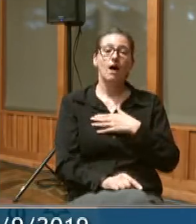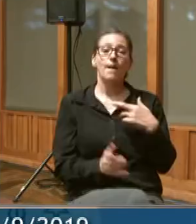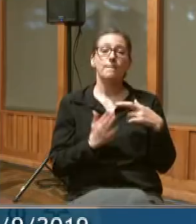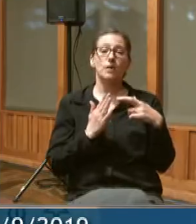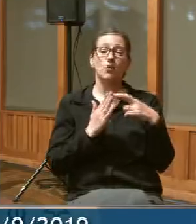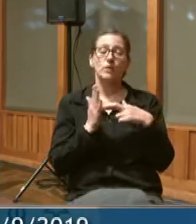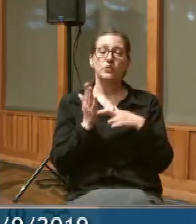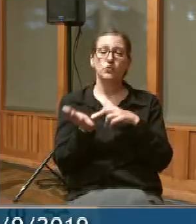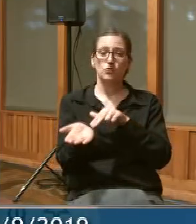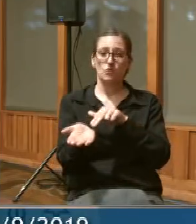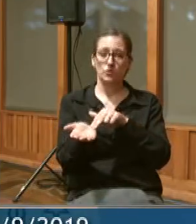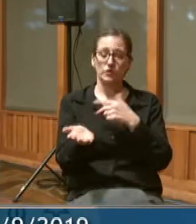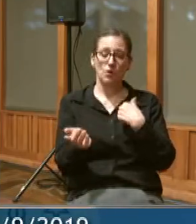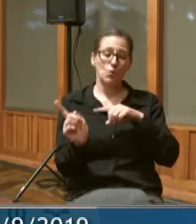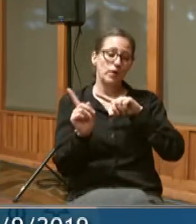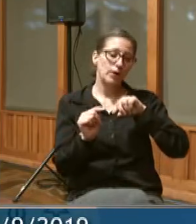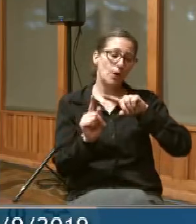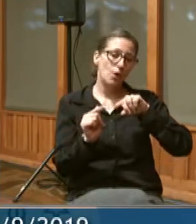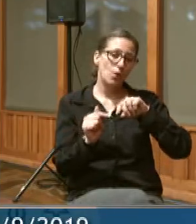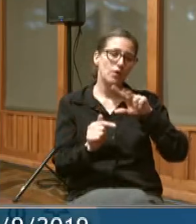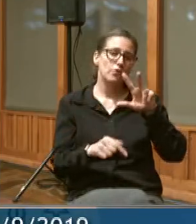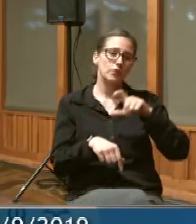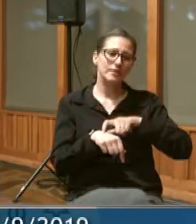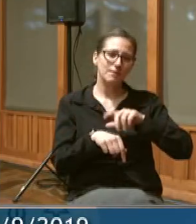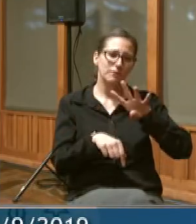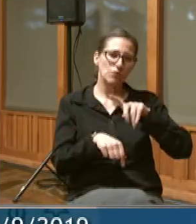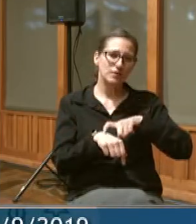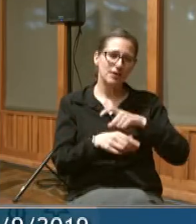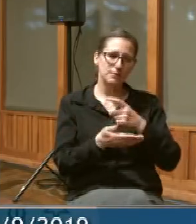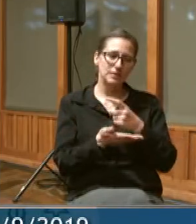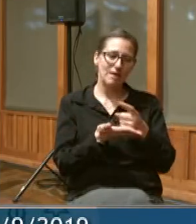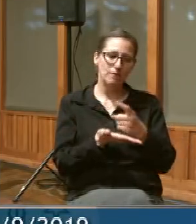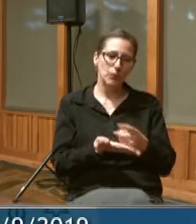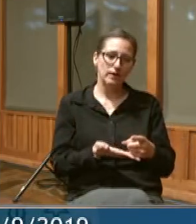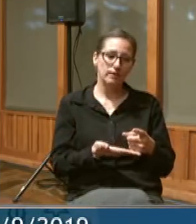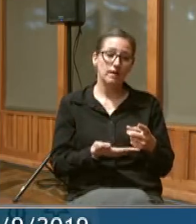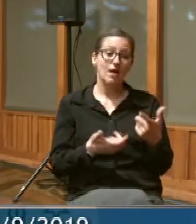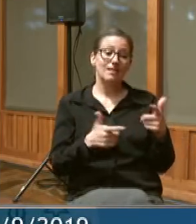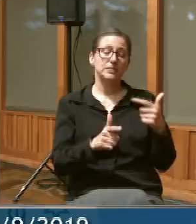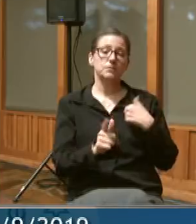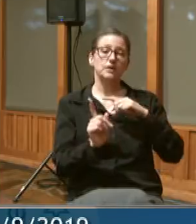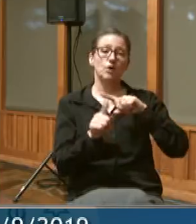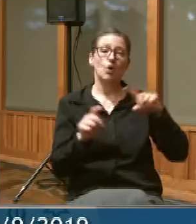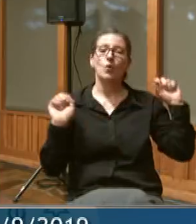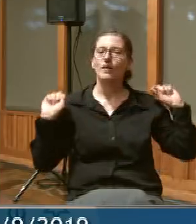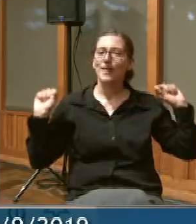CENTER. I'M A SINGLE MOM TO A THREE AND A HALF-YEAR-OLD. I'M A REGISTERED NURSE.